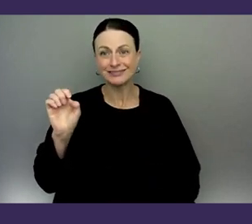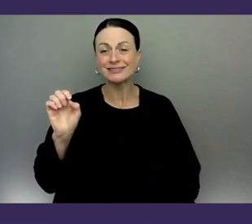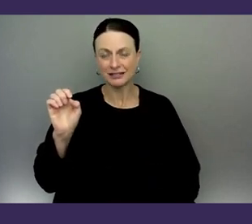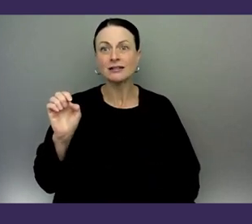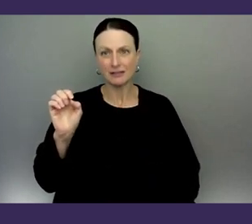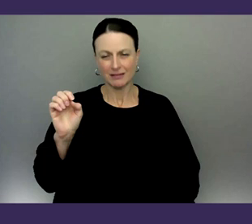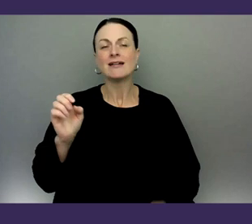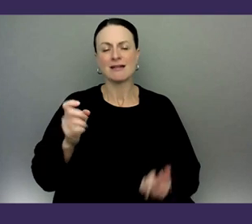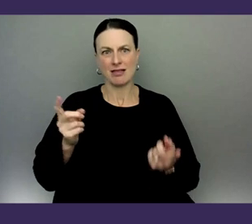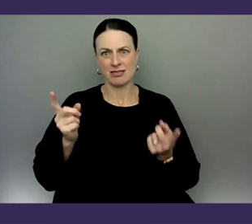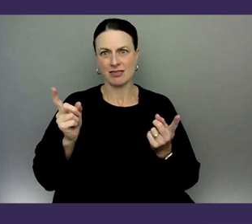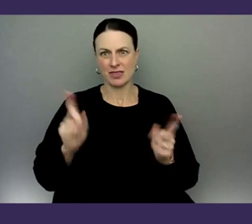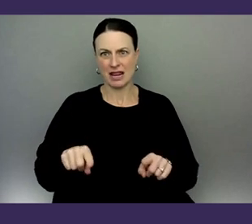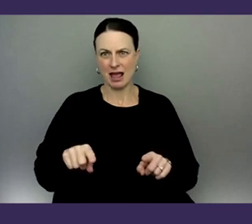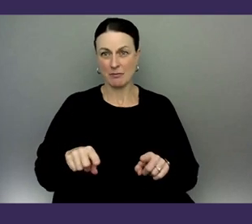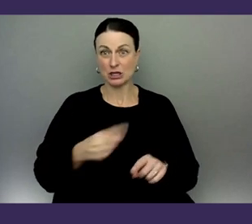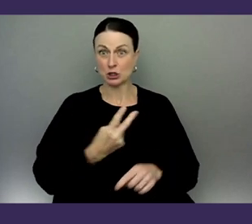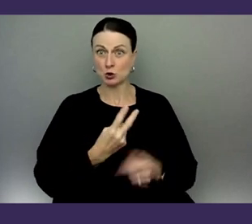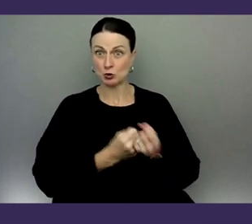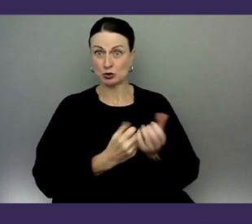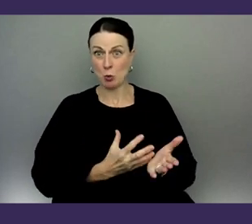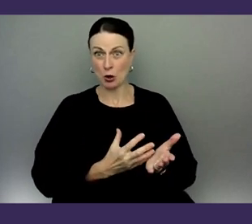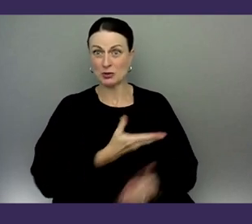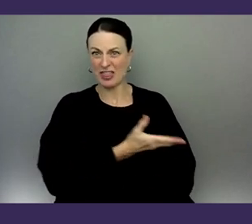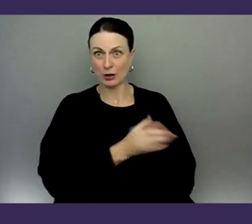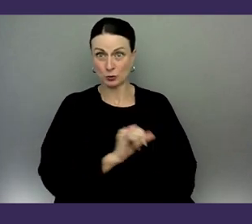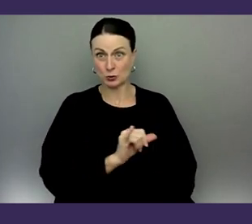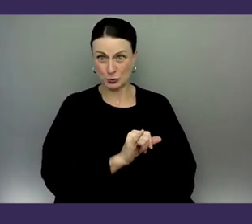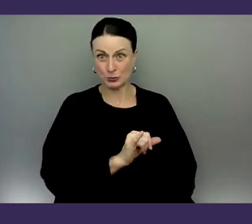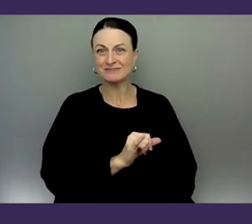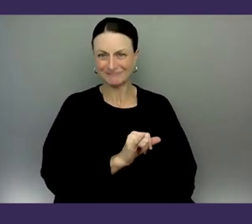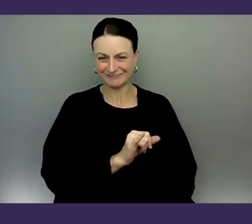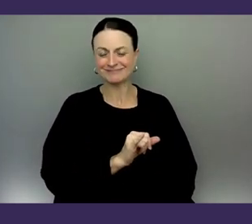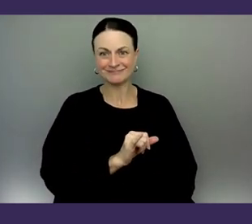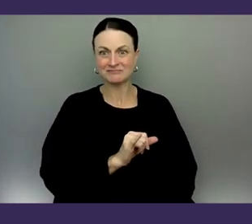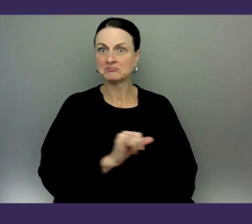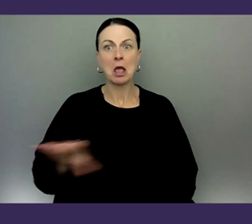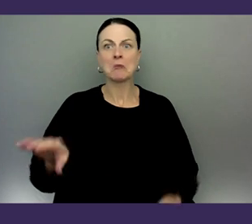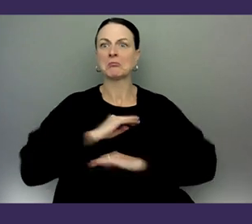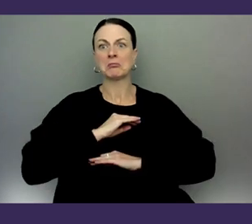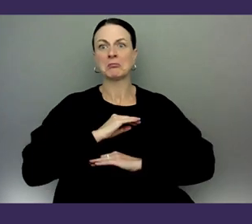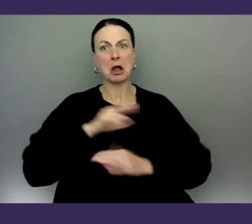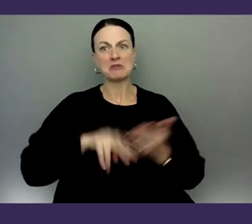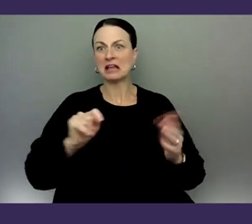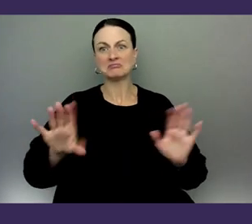one of the two supporters were present at that time. And nope, that was it. They read it, made copies,